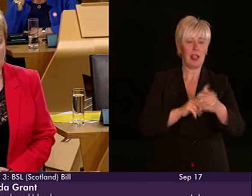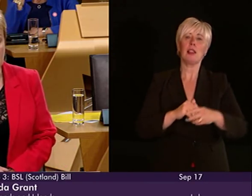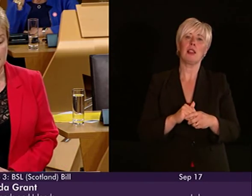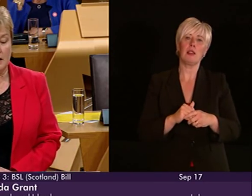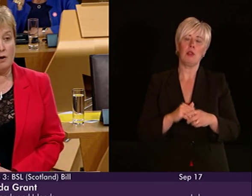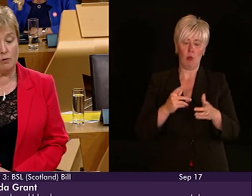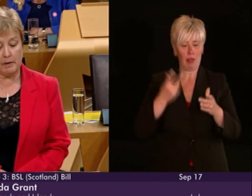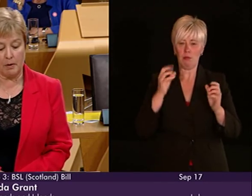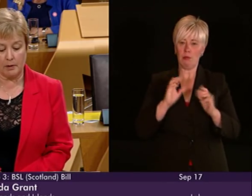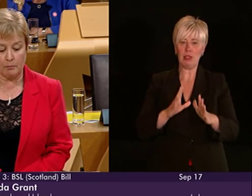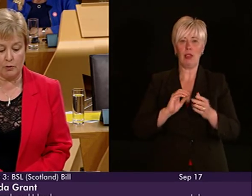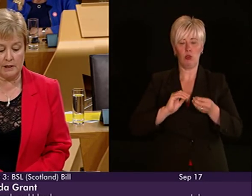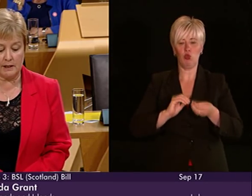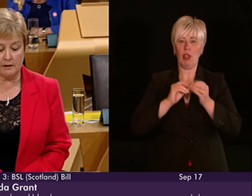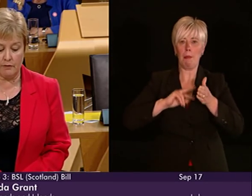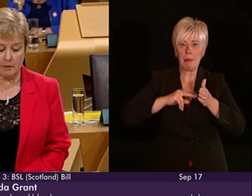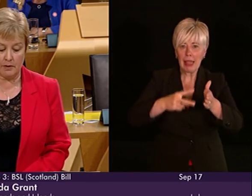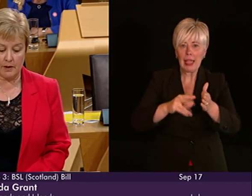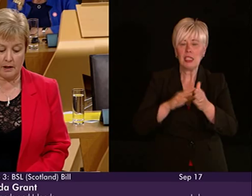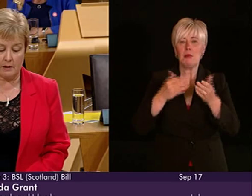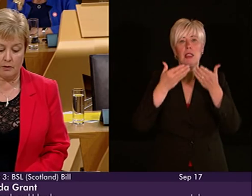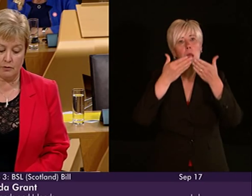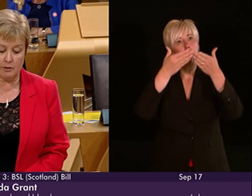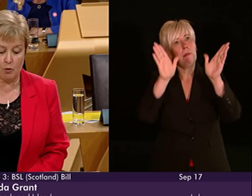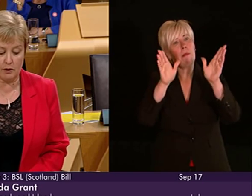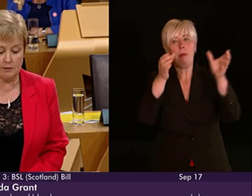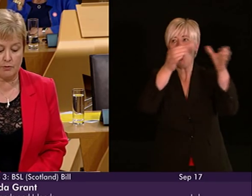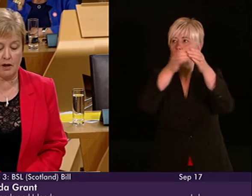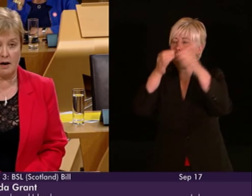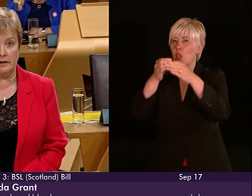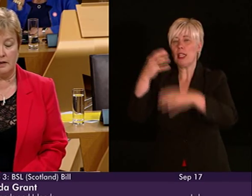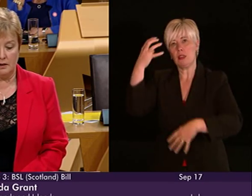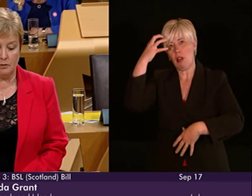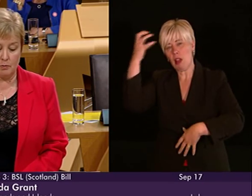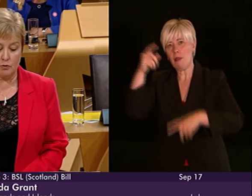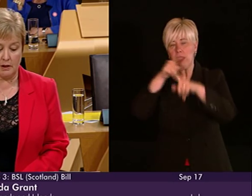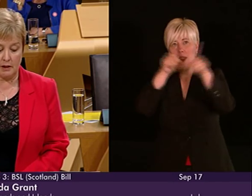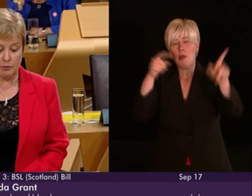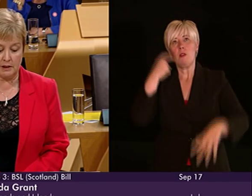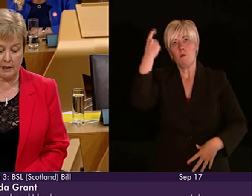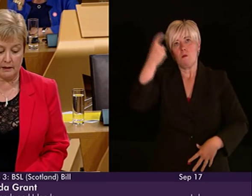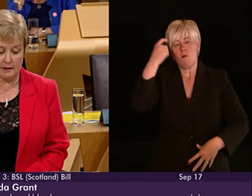for plans will make public bodies and the Government give regard to promoting and protecting